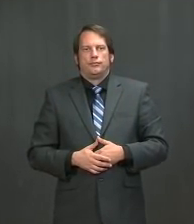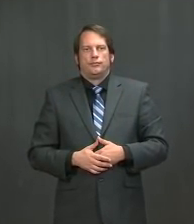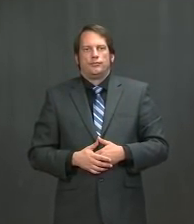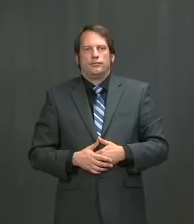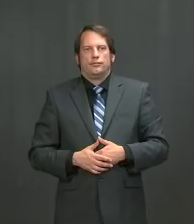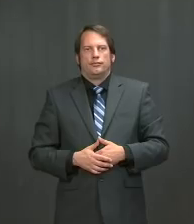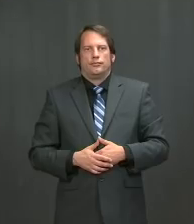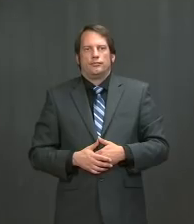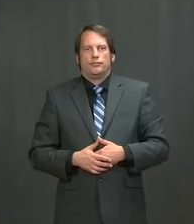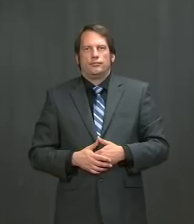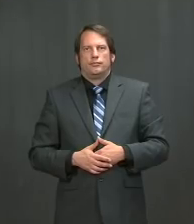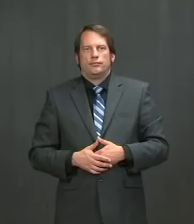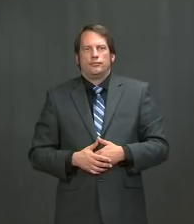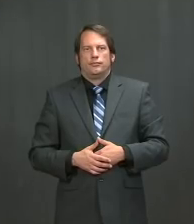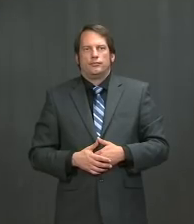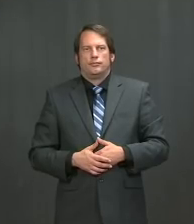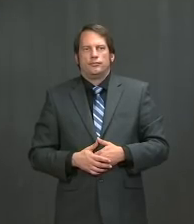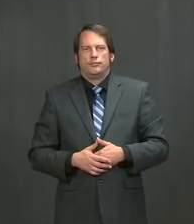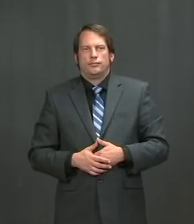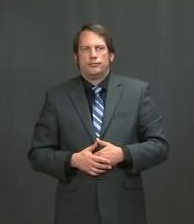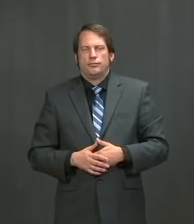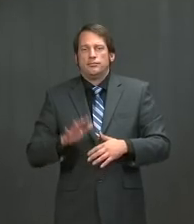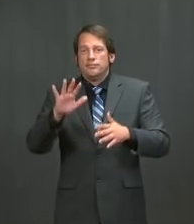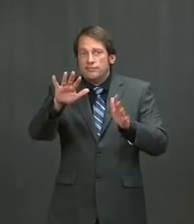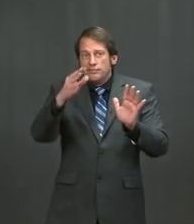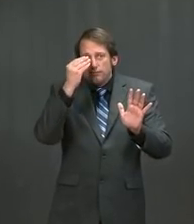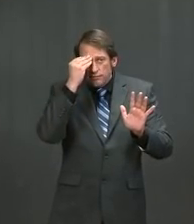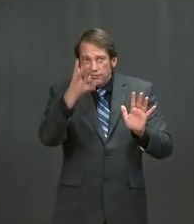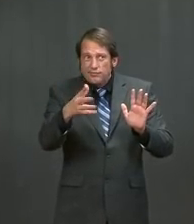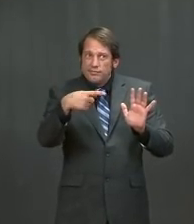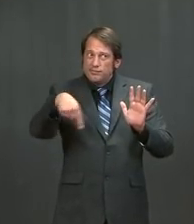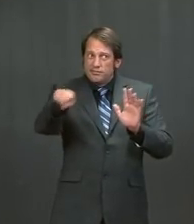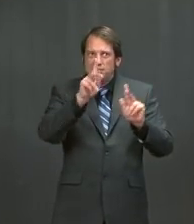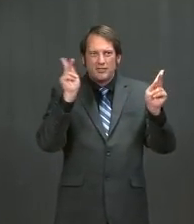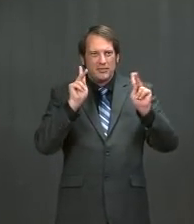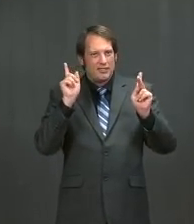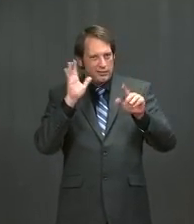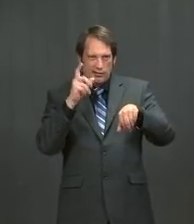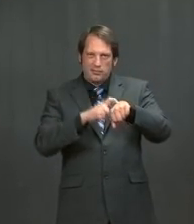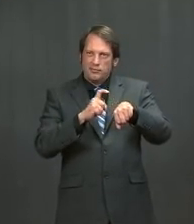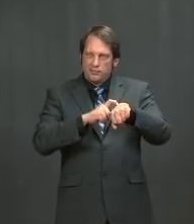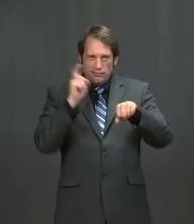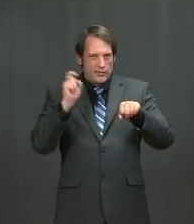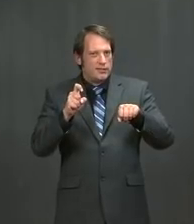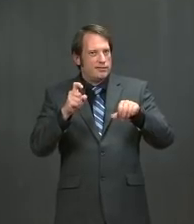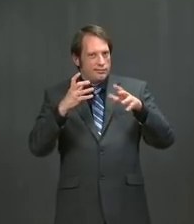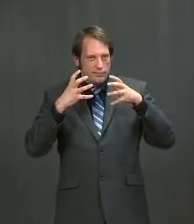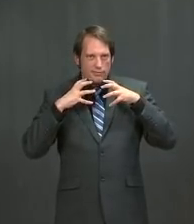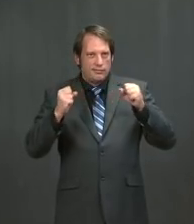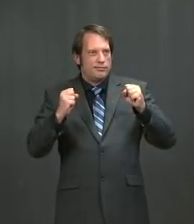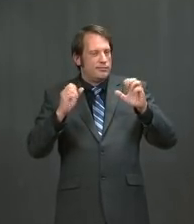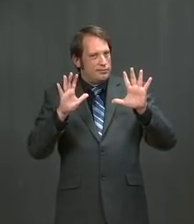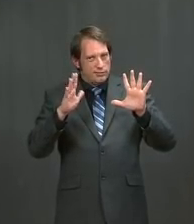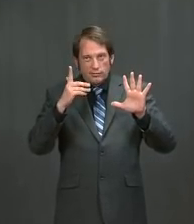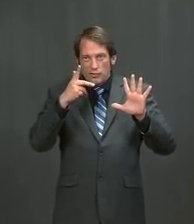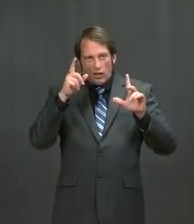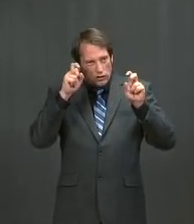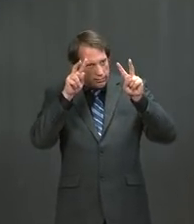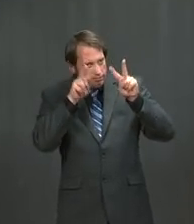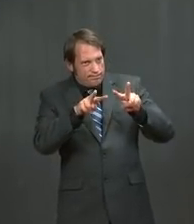and more forward-looking about what infrastructure looks like. Infrastructure is not just the roads we get a horse and buggy across.